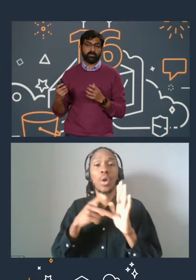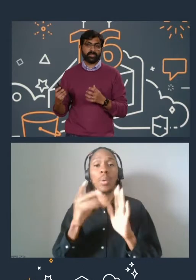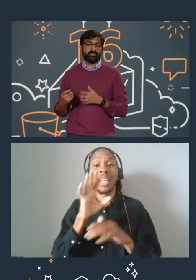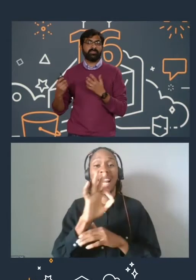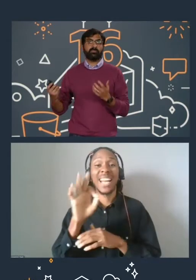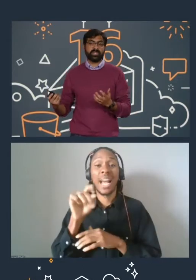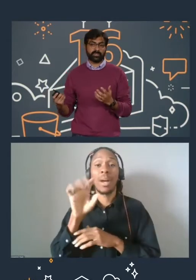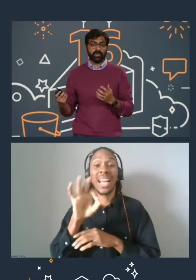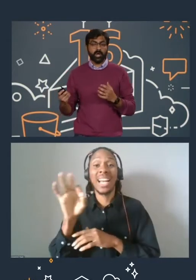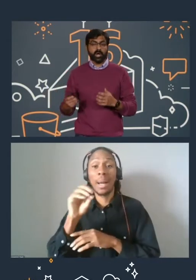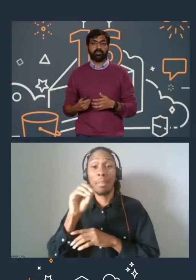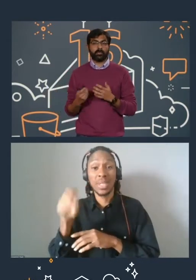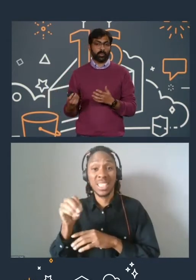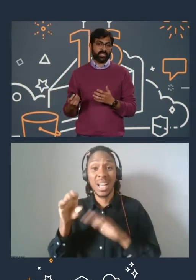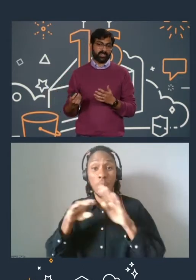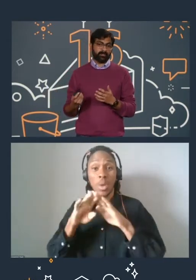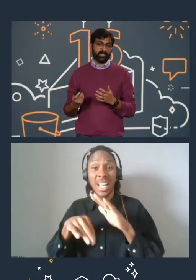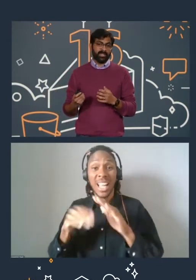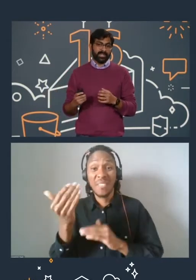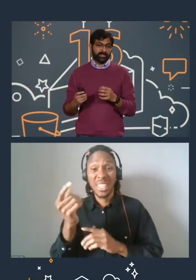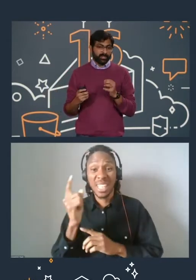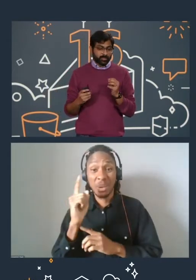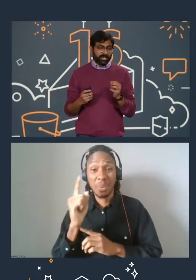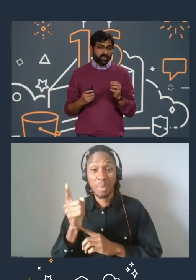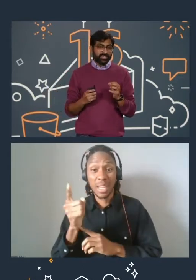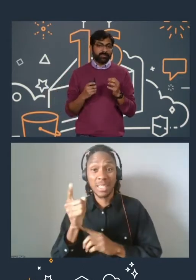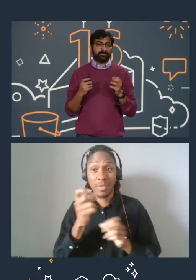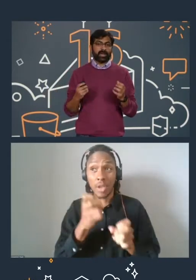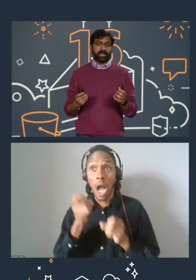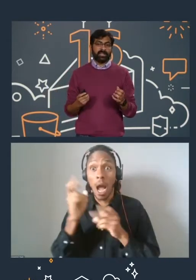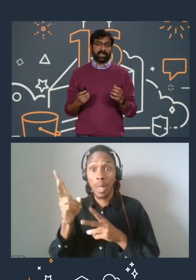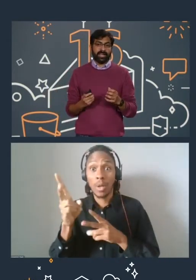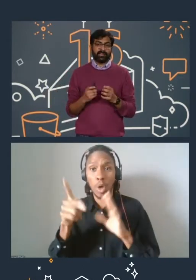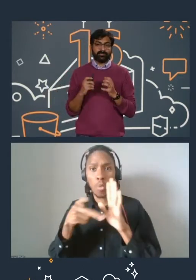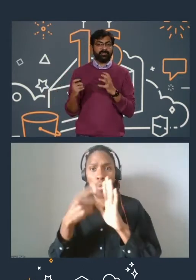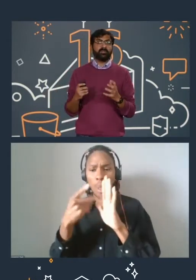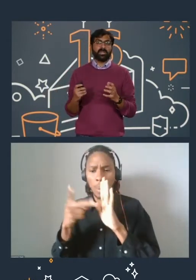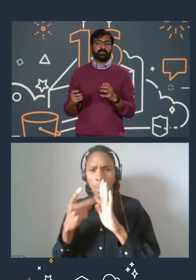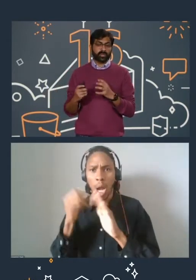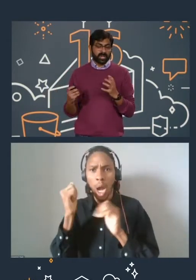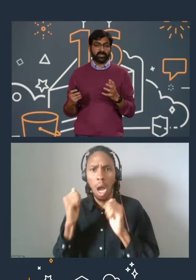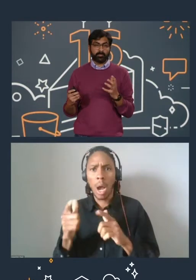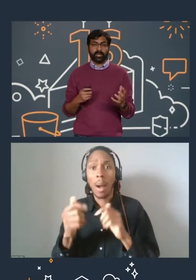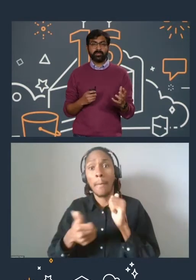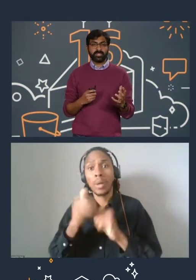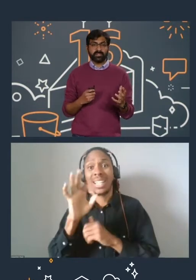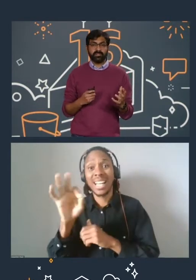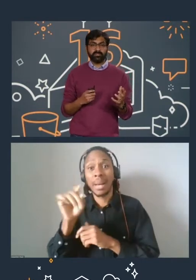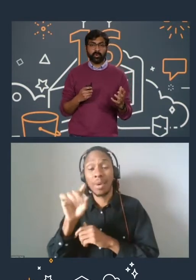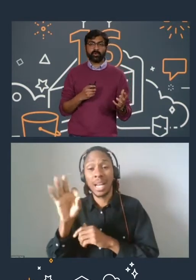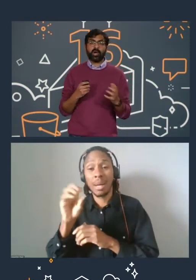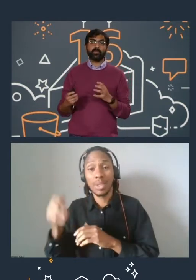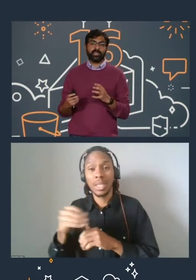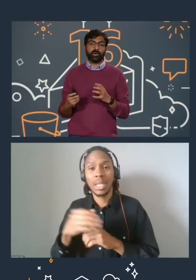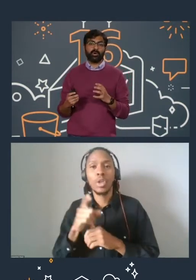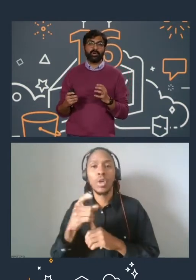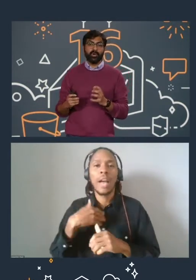within 15 minutes of uploading them. And so this way, you can define a 15-minute recovery point objective or RPO